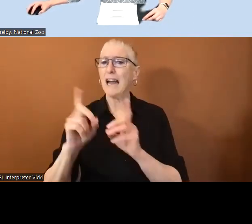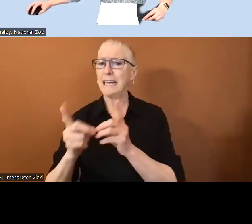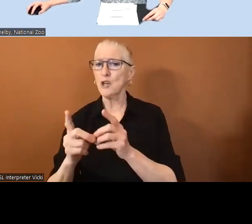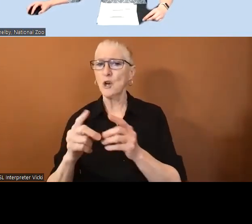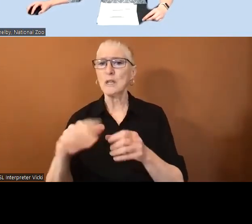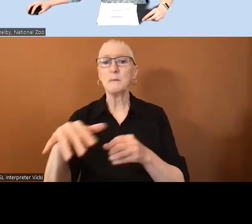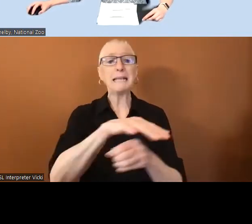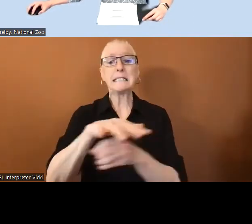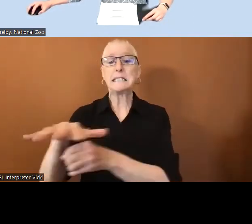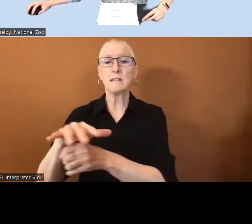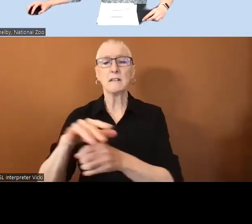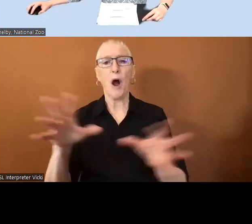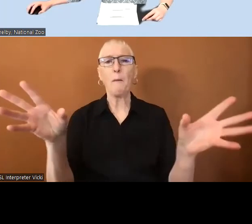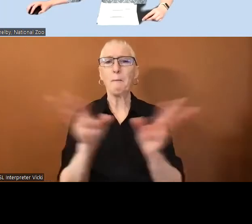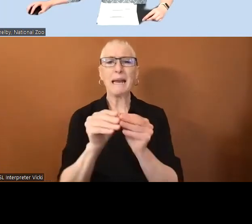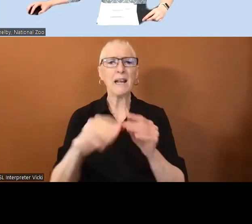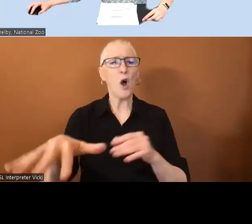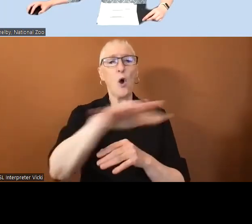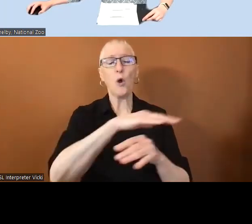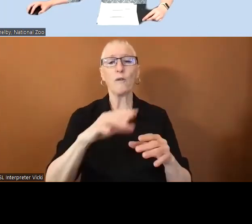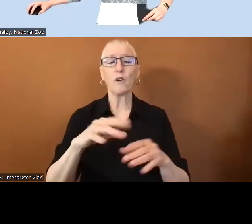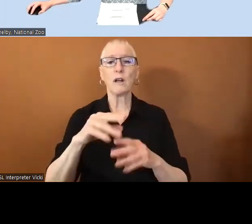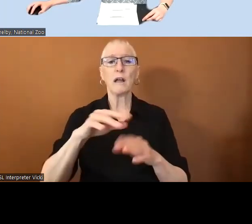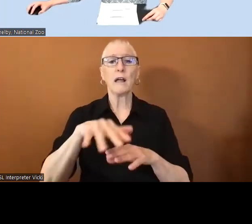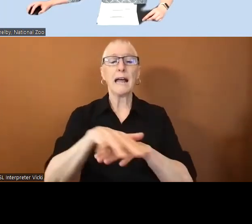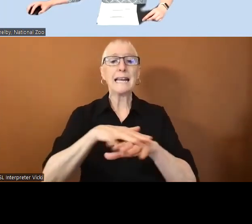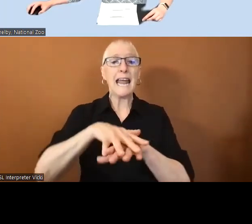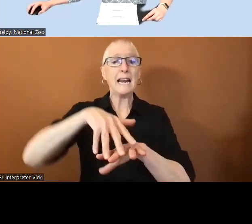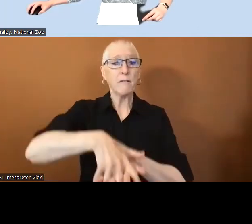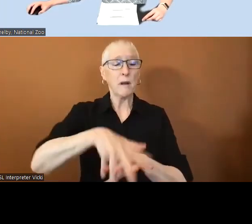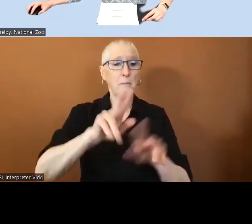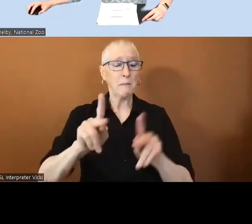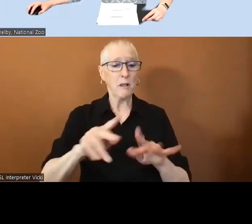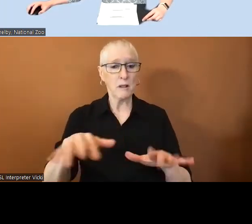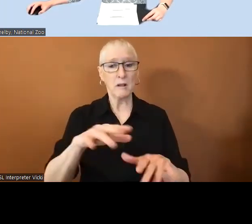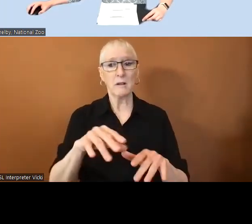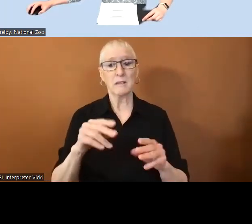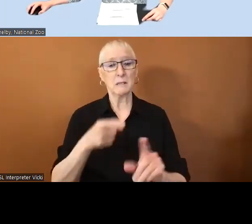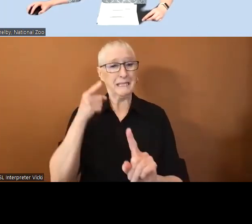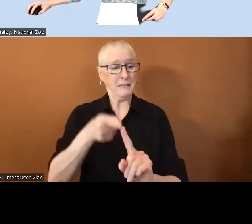meeting across indigenous lands of various native peoples. Specifically, we would like to acknowledge